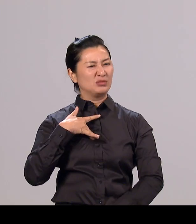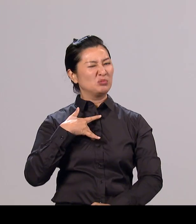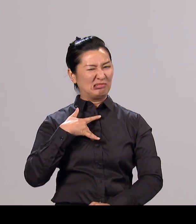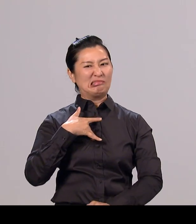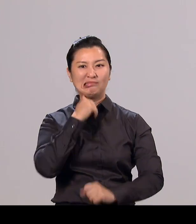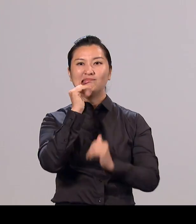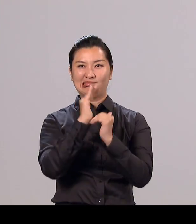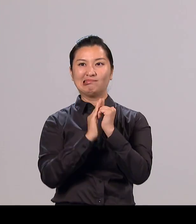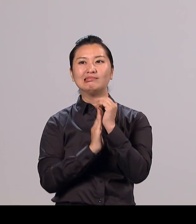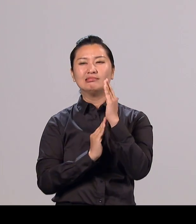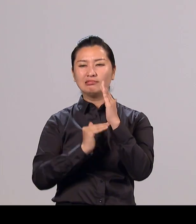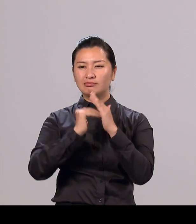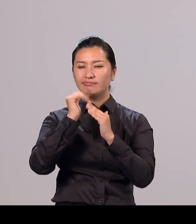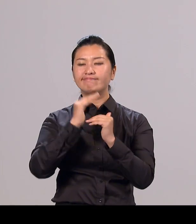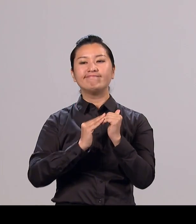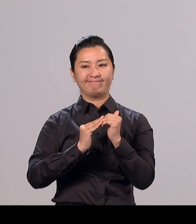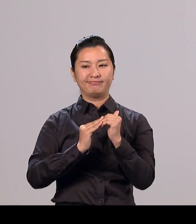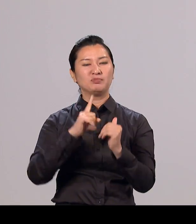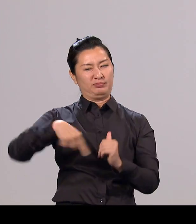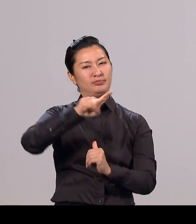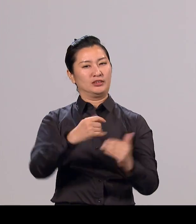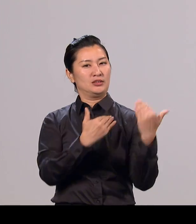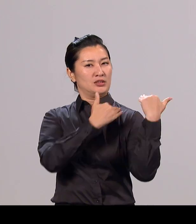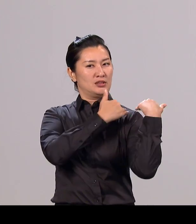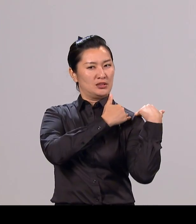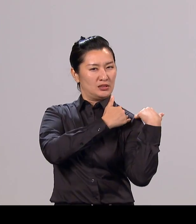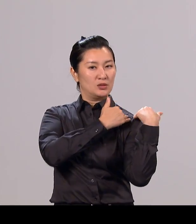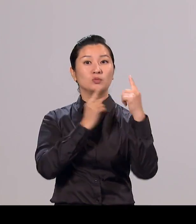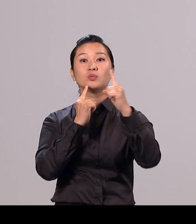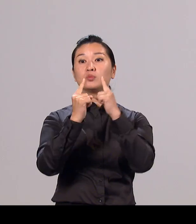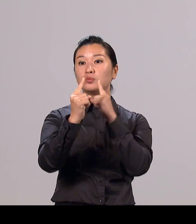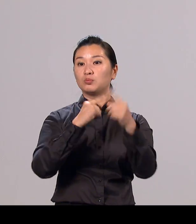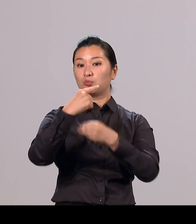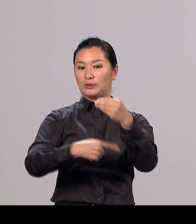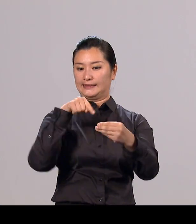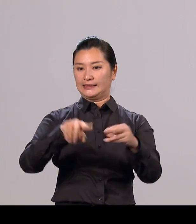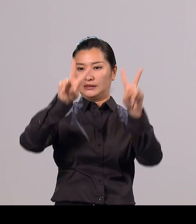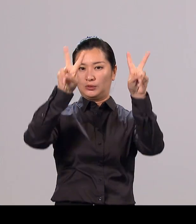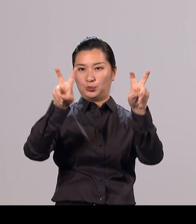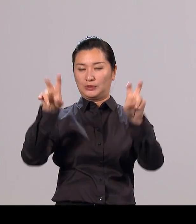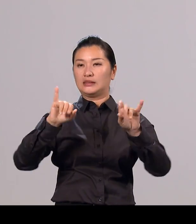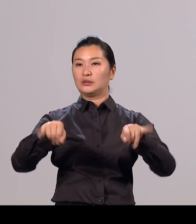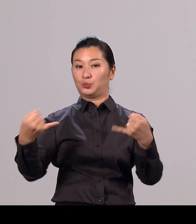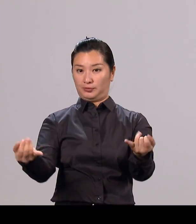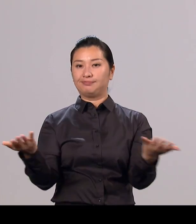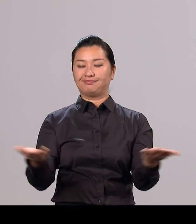But it is my responsibility to talk candidly about them and tell you honestly what lies ahead.